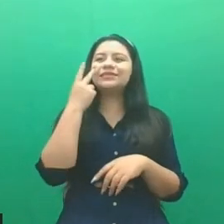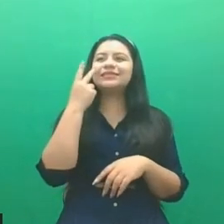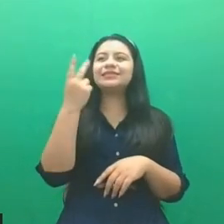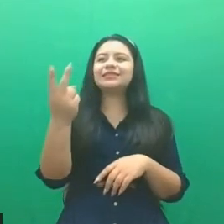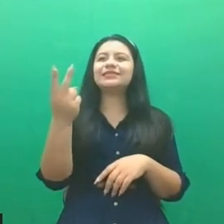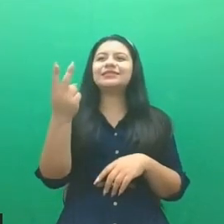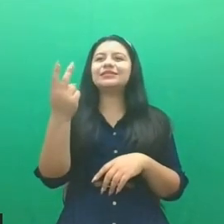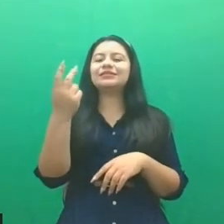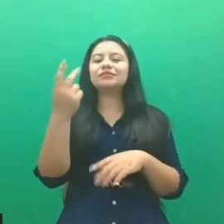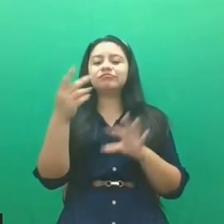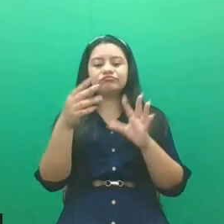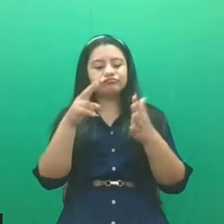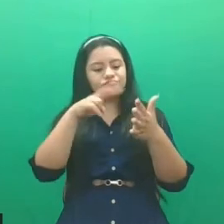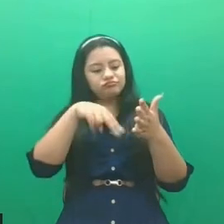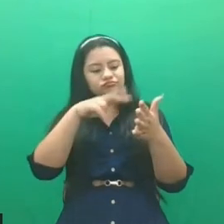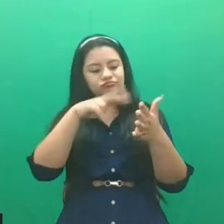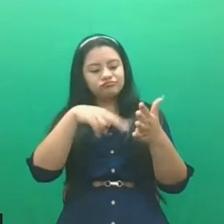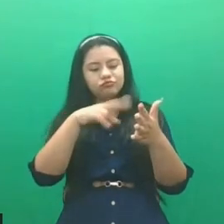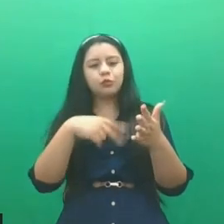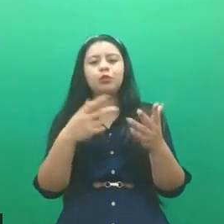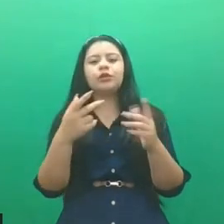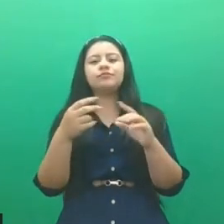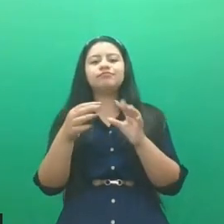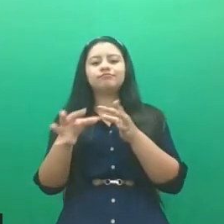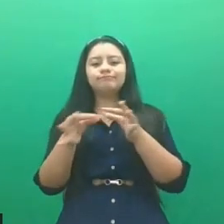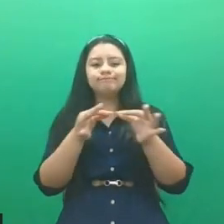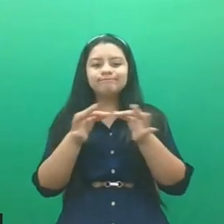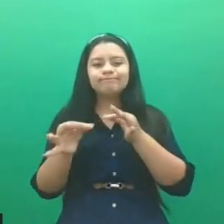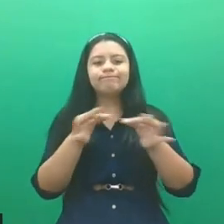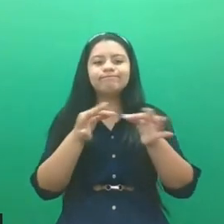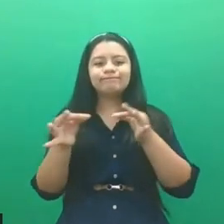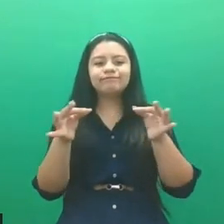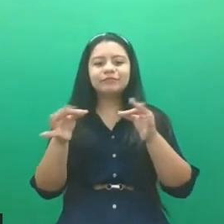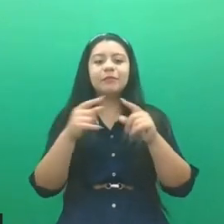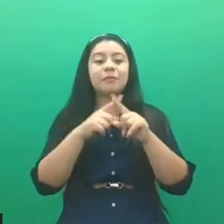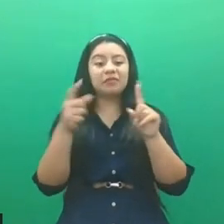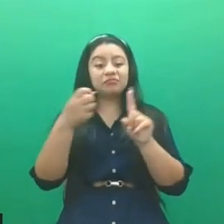that is already being given and then expand upon it. But that could be delivered through